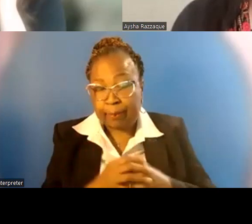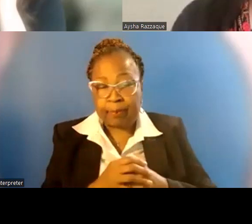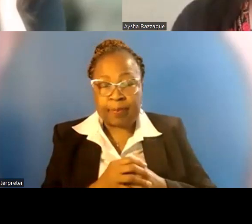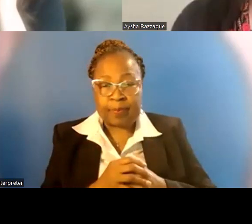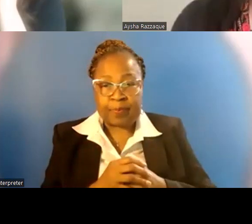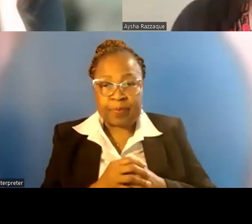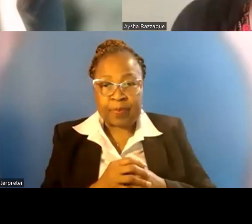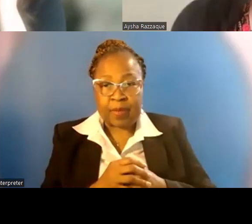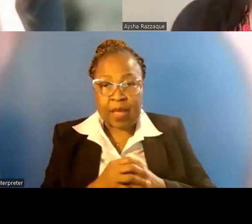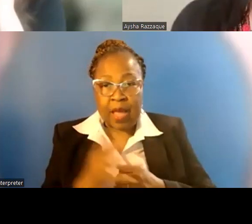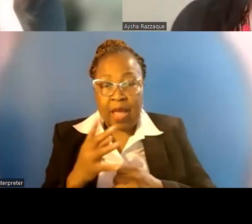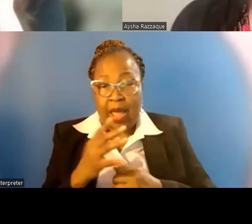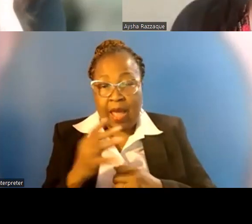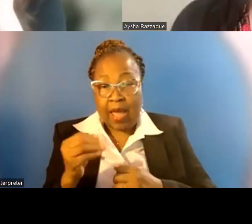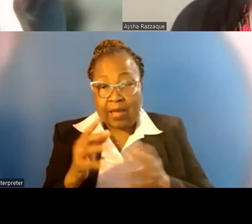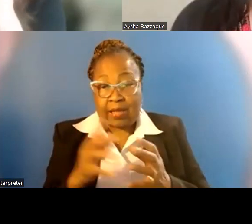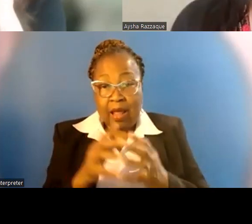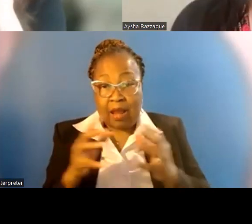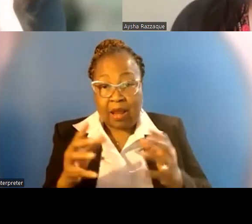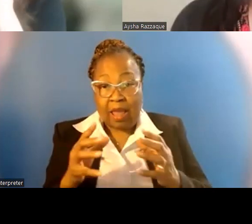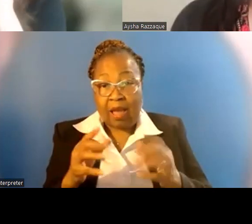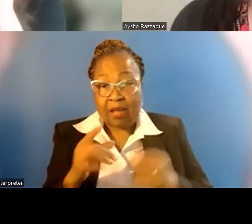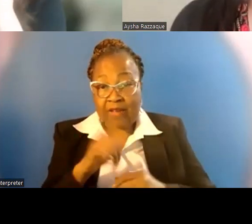And a lot of them have expressed frustration about it